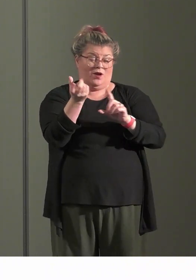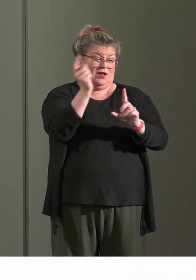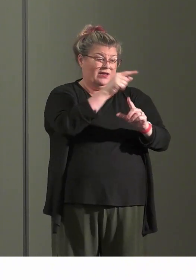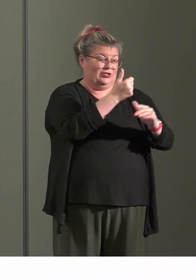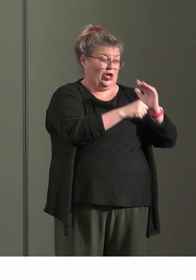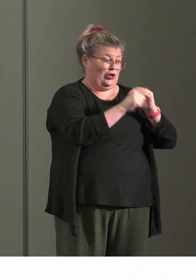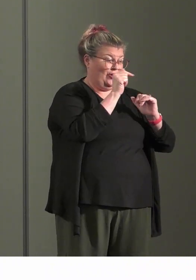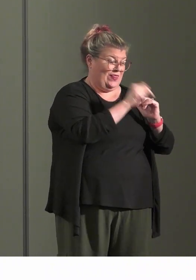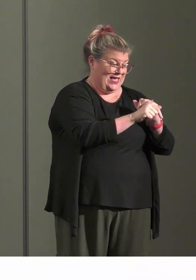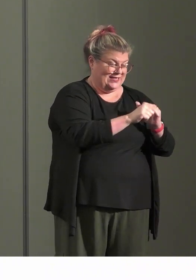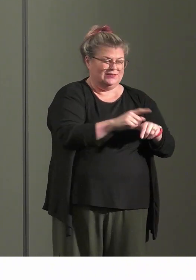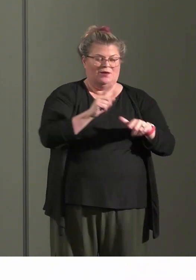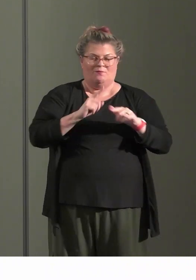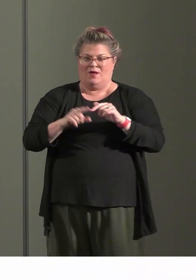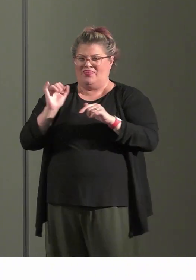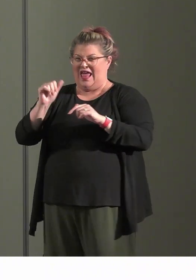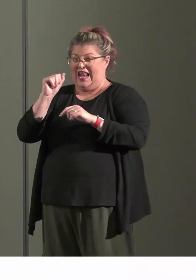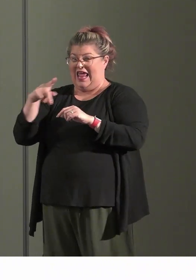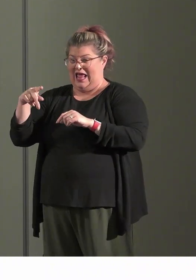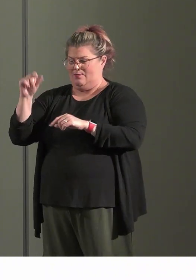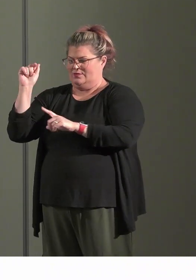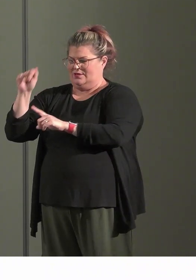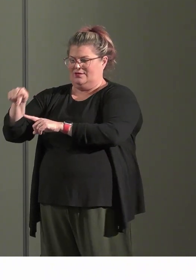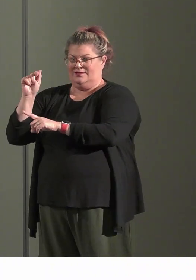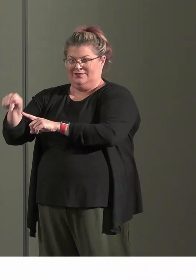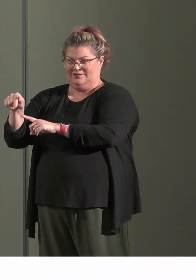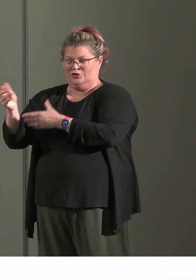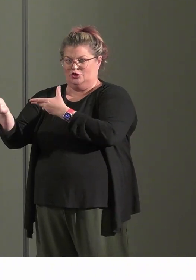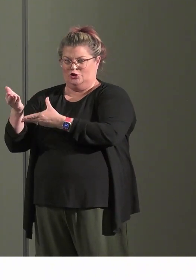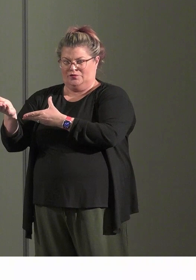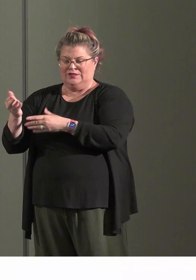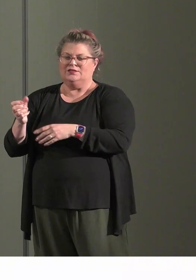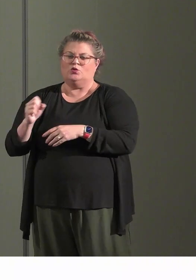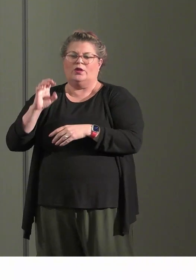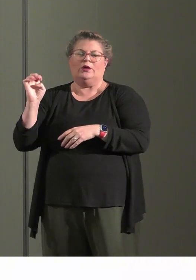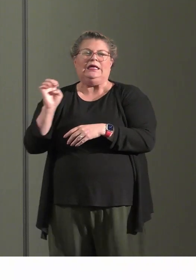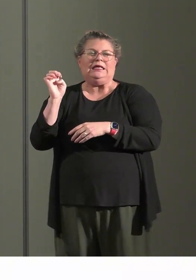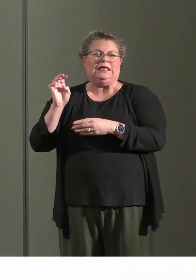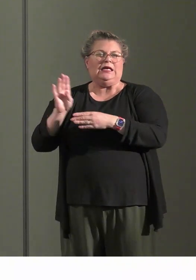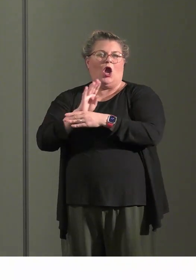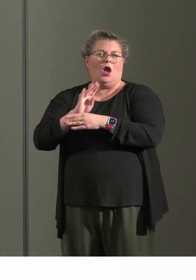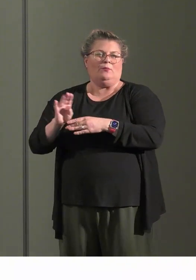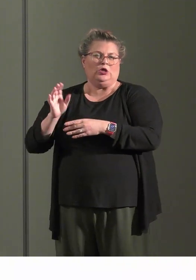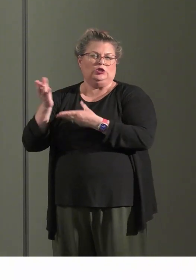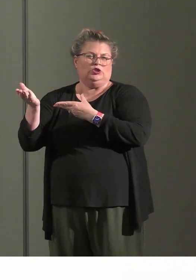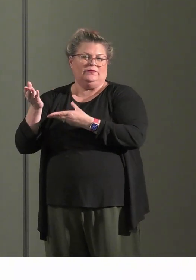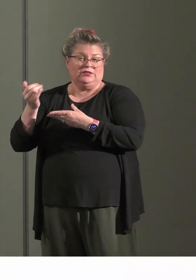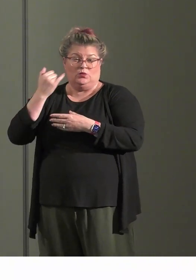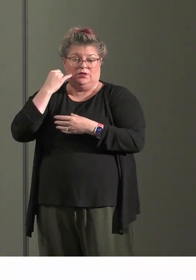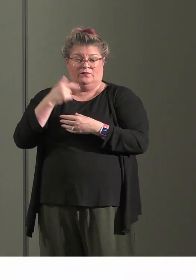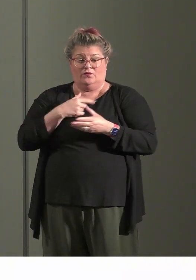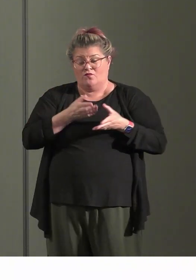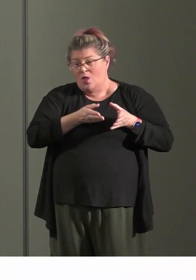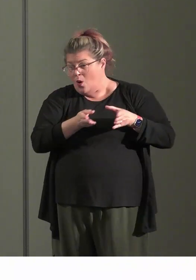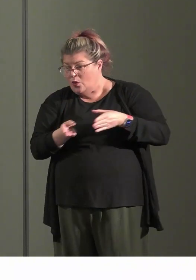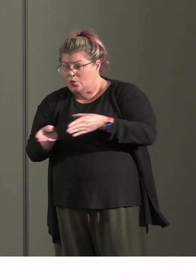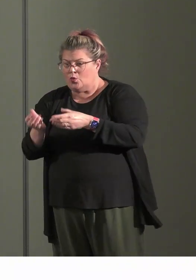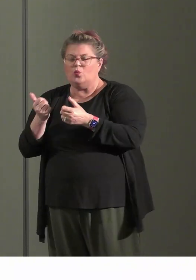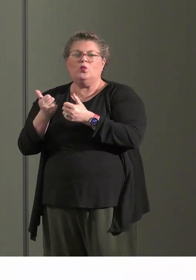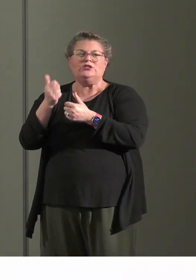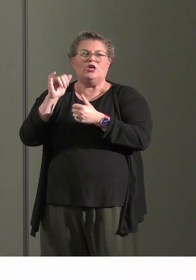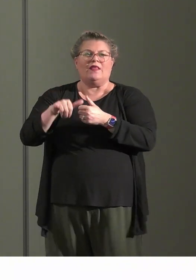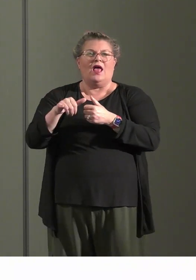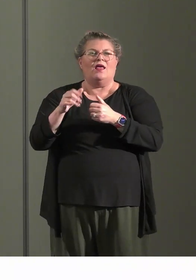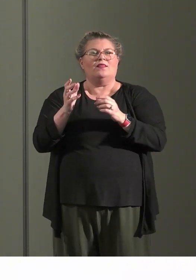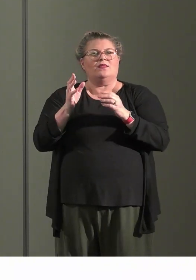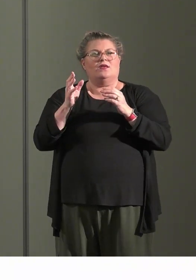act is covered. And there are E commerce service. You have a flow the user purchases goods online,